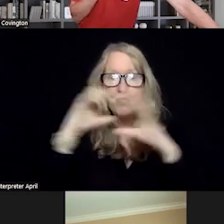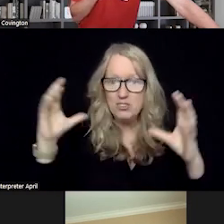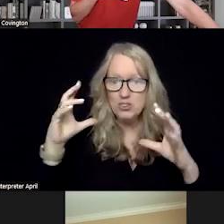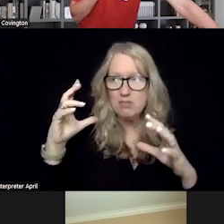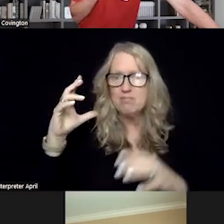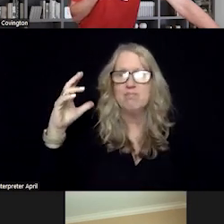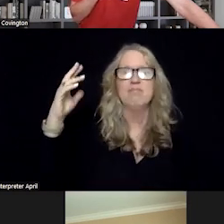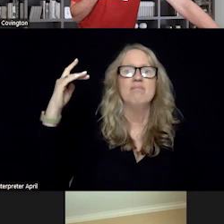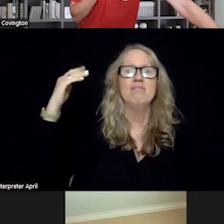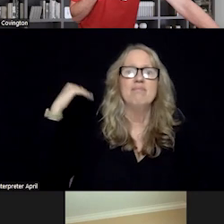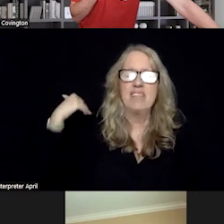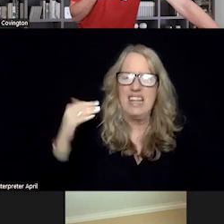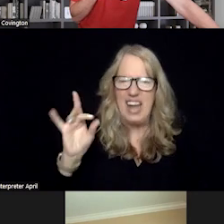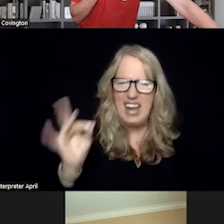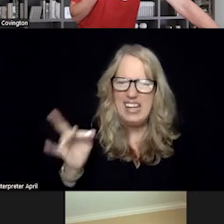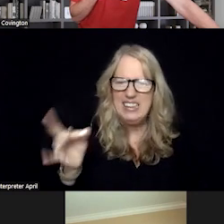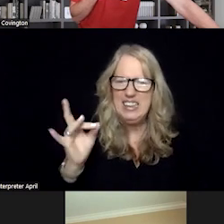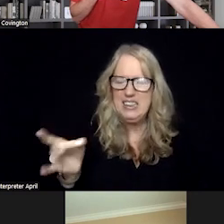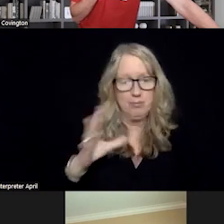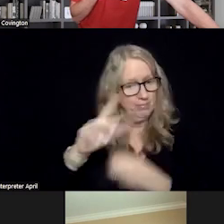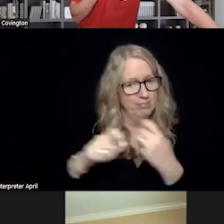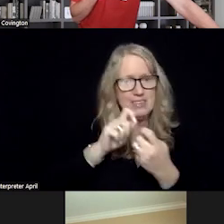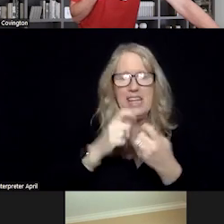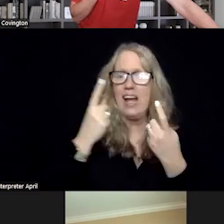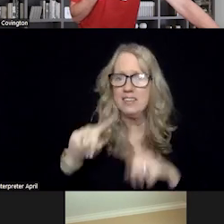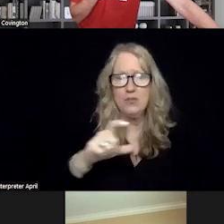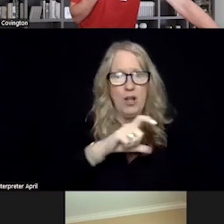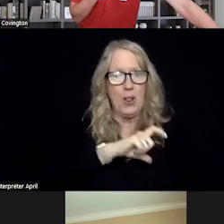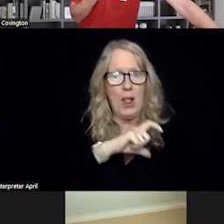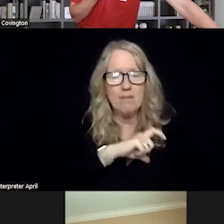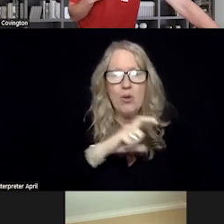THE LATE 80S. THAT IS WHAT LAW ENFORCEMENT IMMEDIATELY SAID. IF